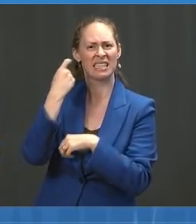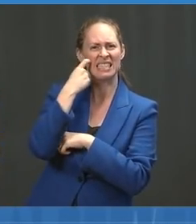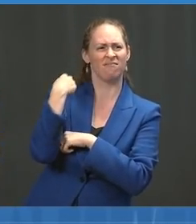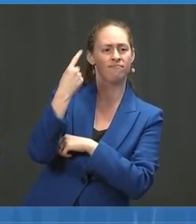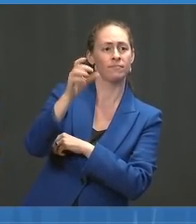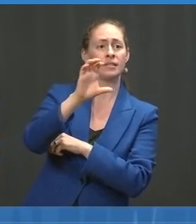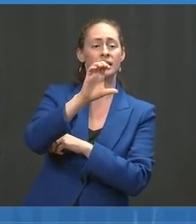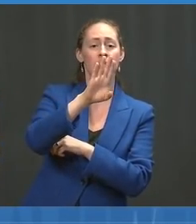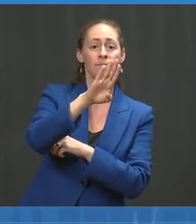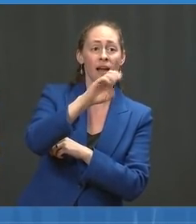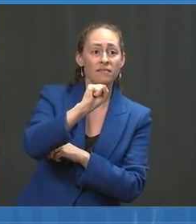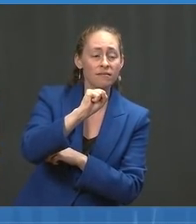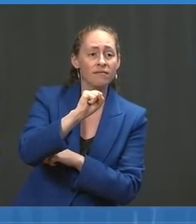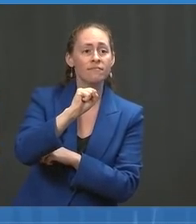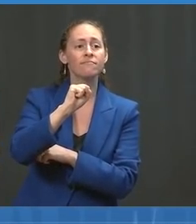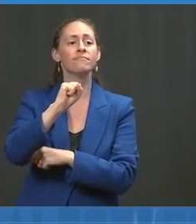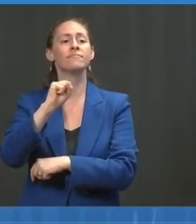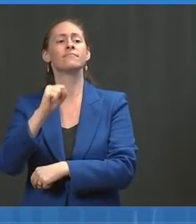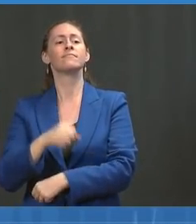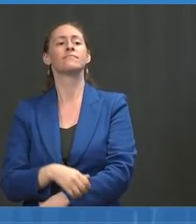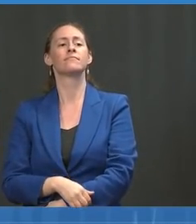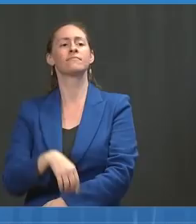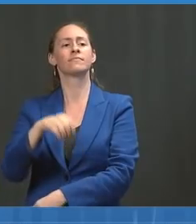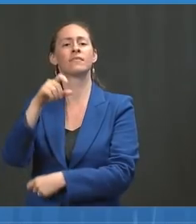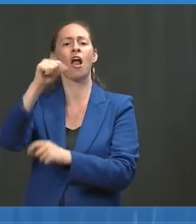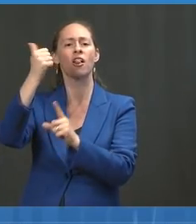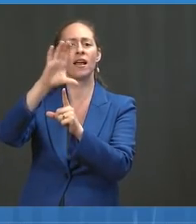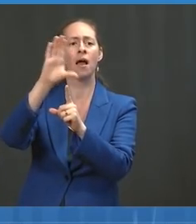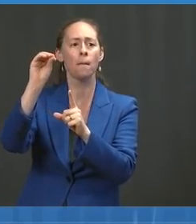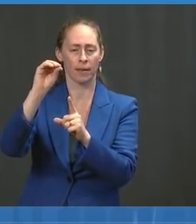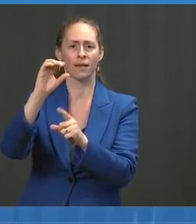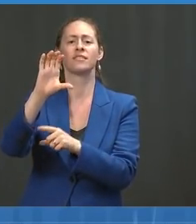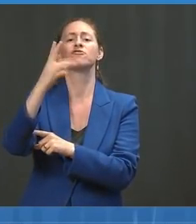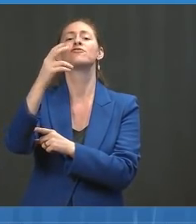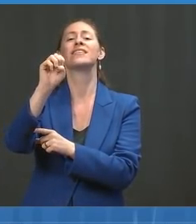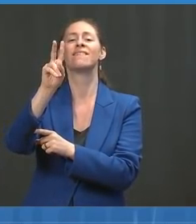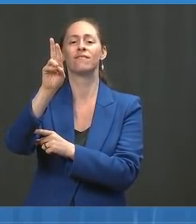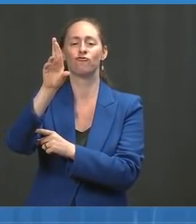Texas Instruments, Ochsner -- that's a health system